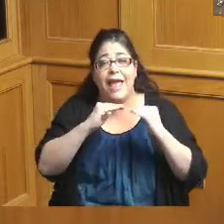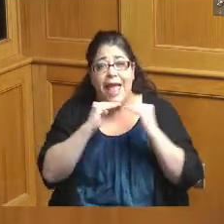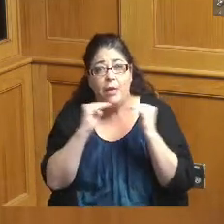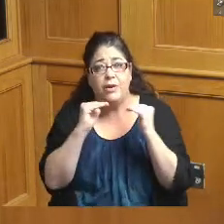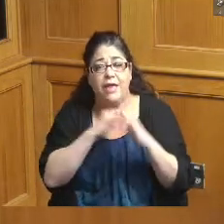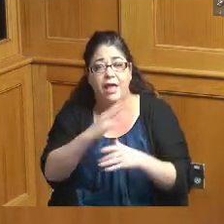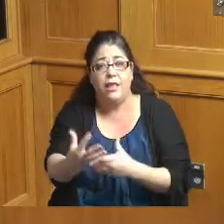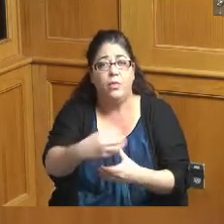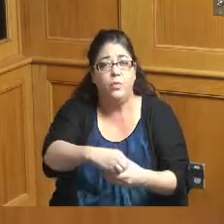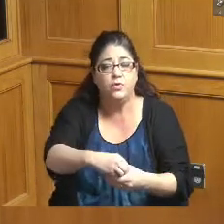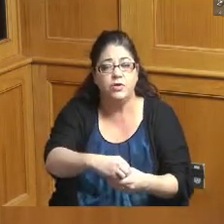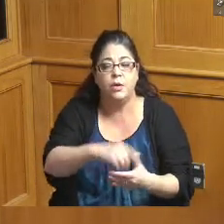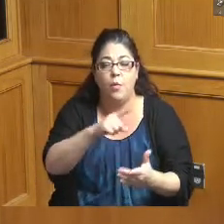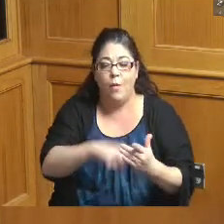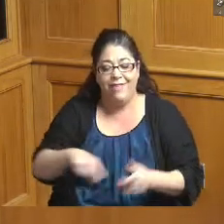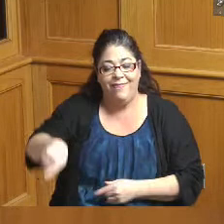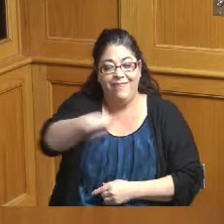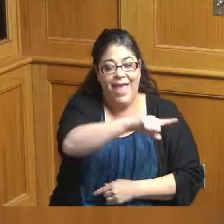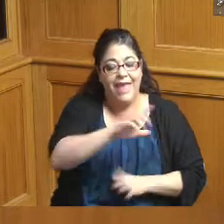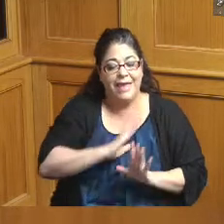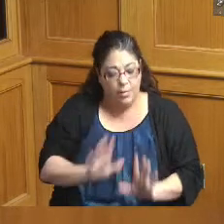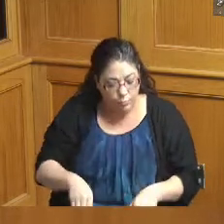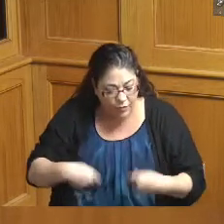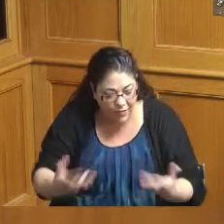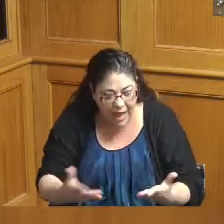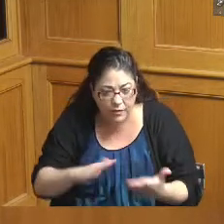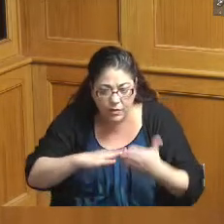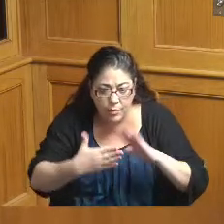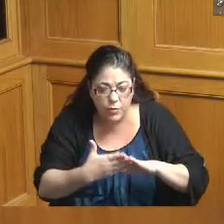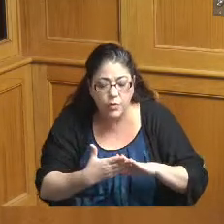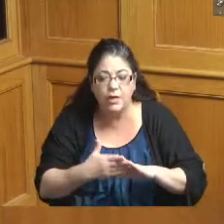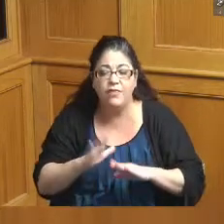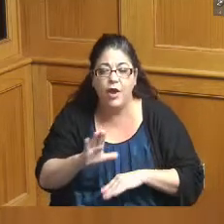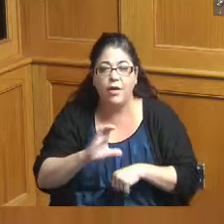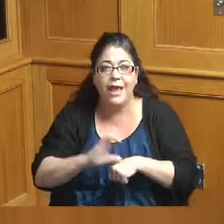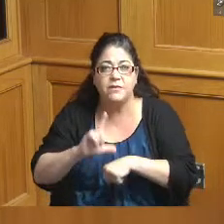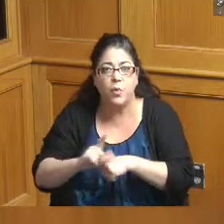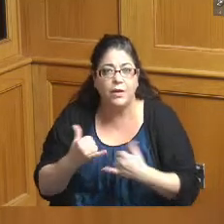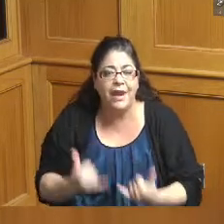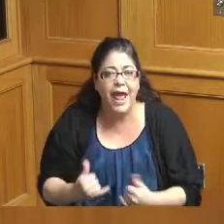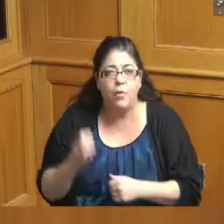provide a good service to the community and the caseloads that they manage but also relational